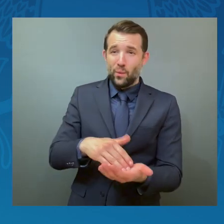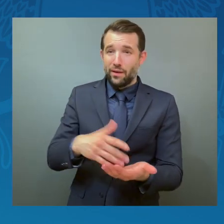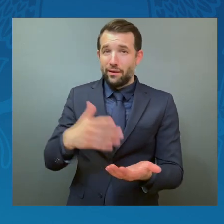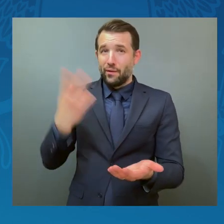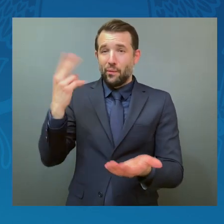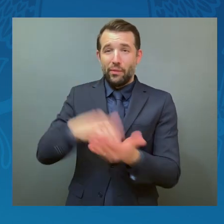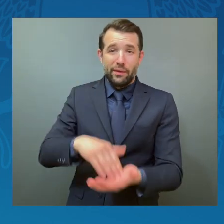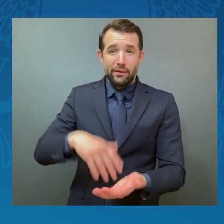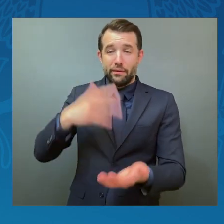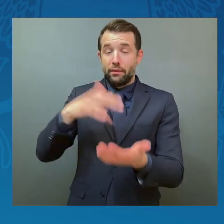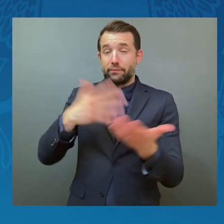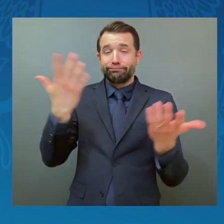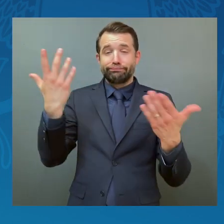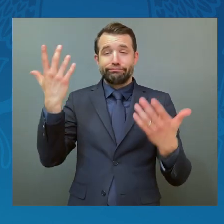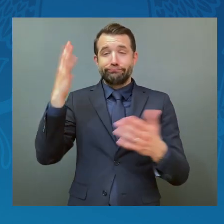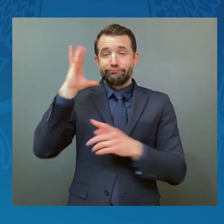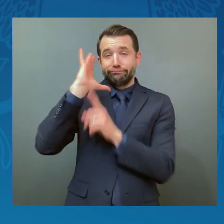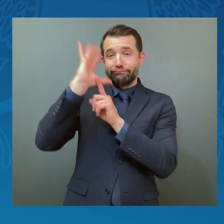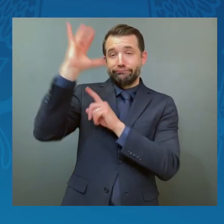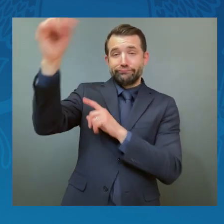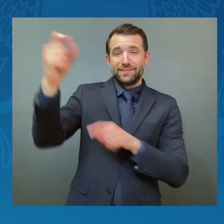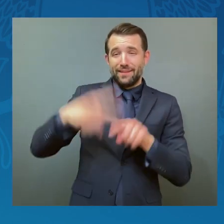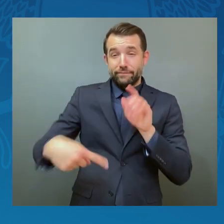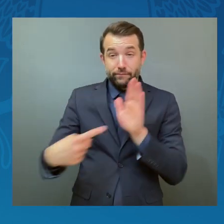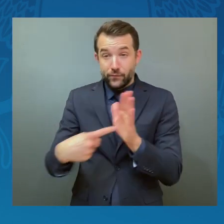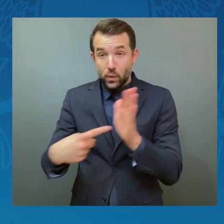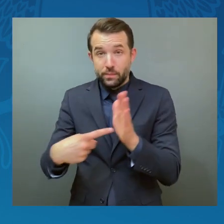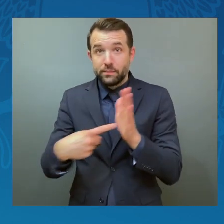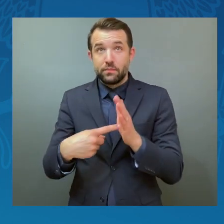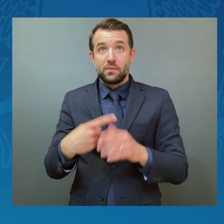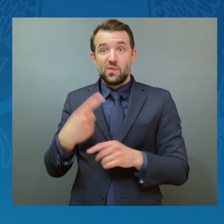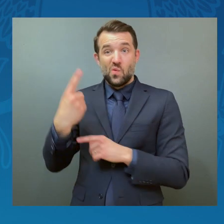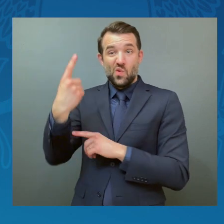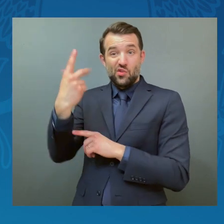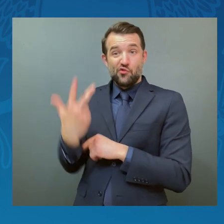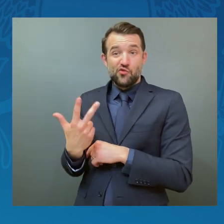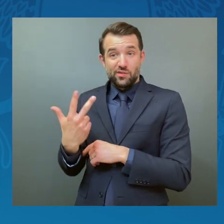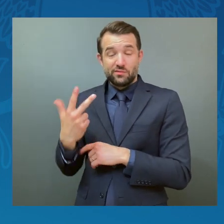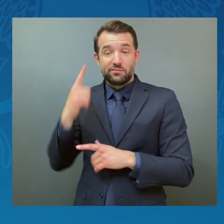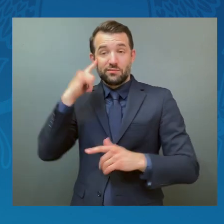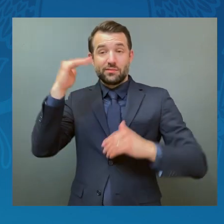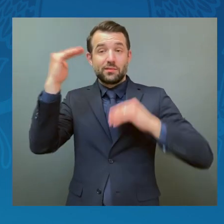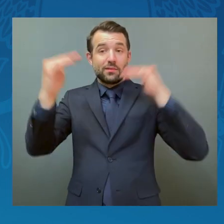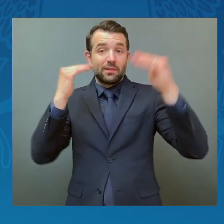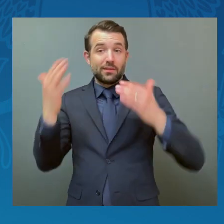In fact, one in three adults in our country struggles with unpaid medical bills,